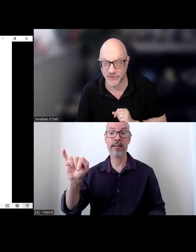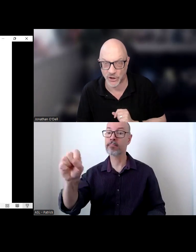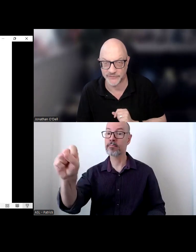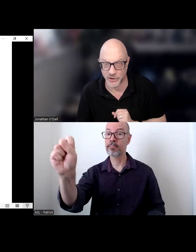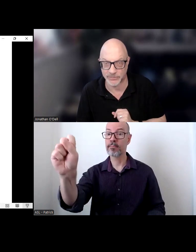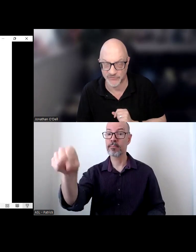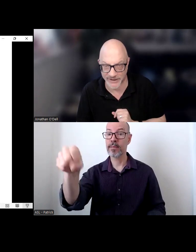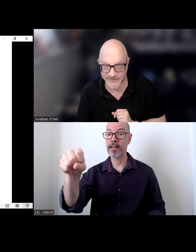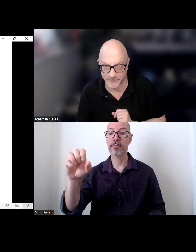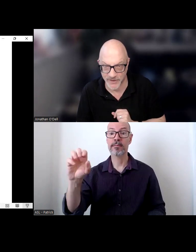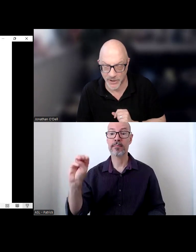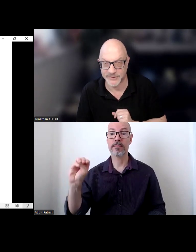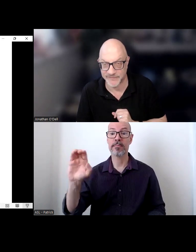Yes, it is something that The